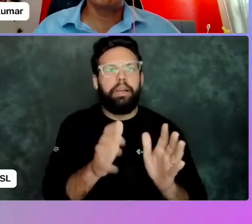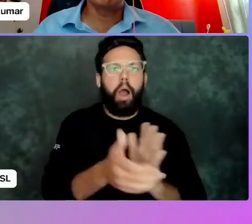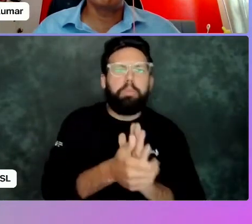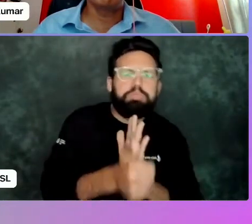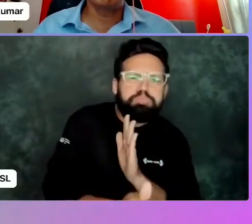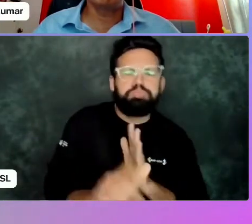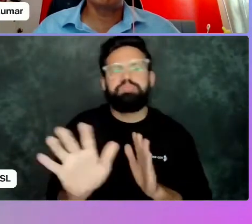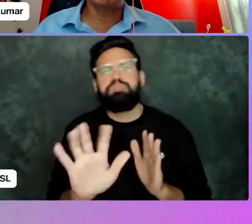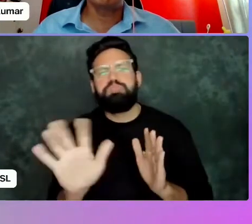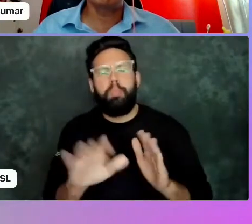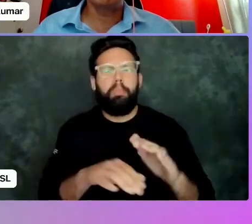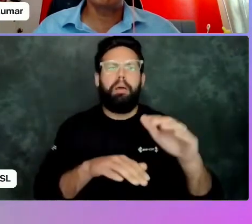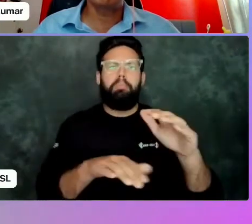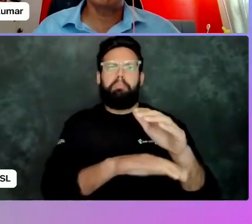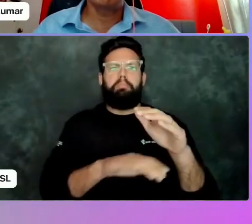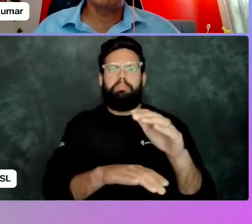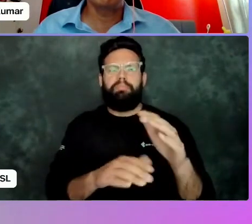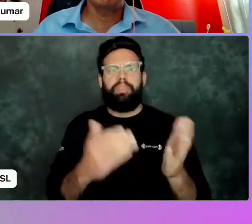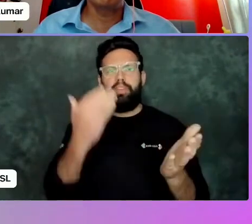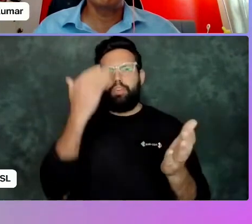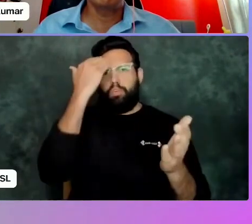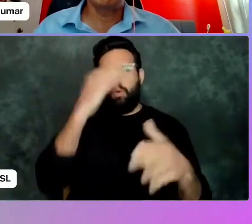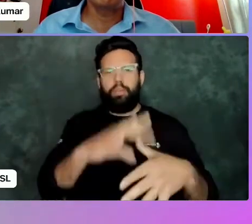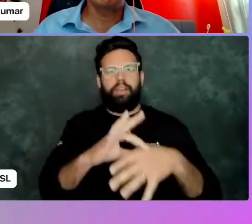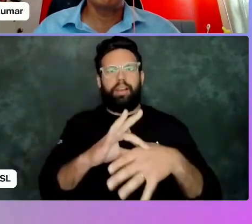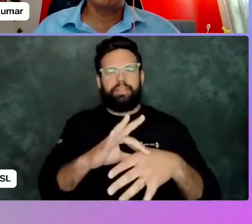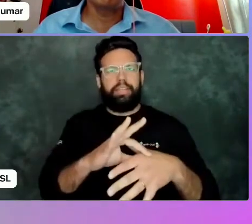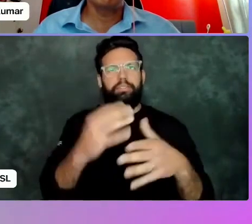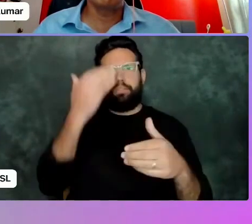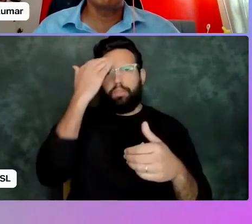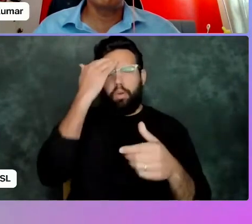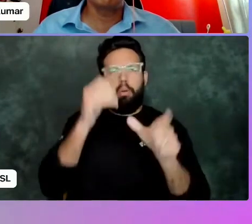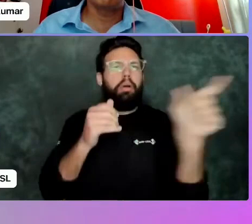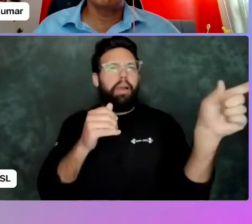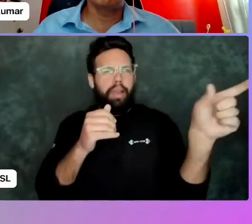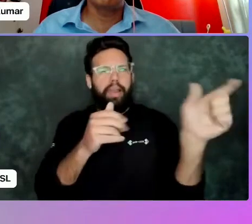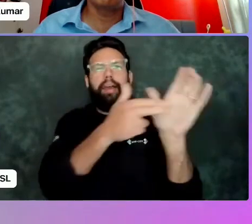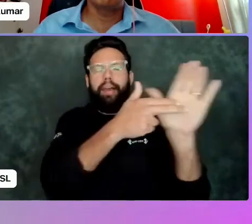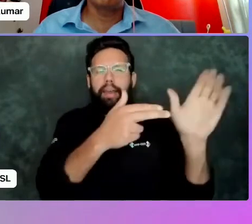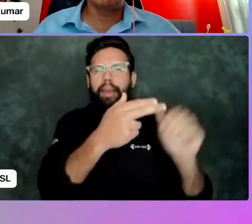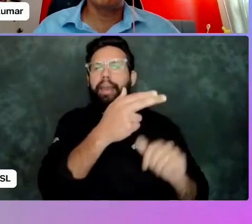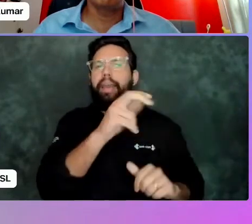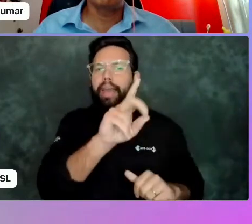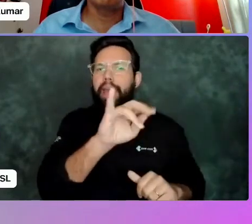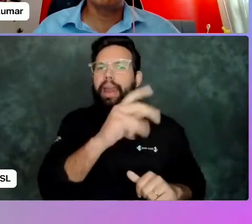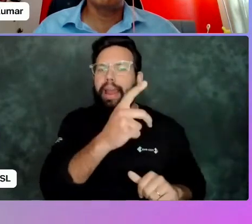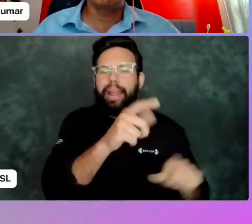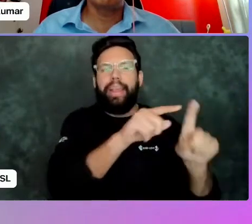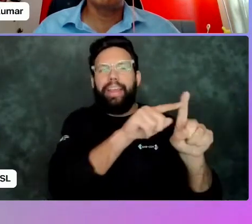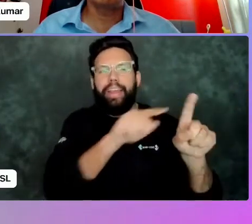to understand the content, like what should be a heading. But our goal is they don't need that base level of accessibility understanding.